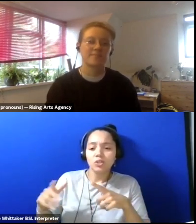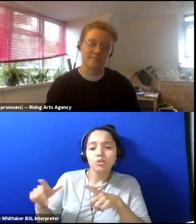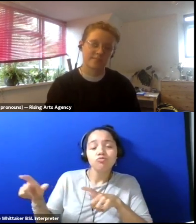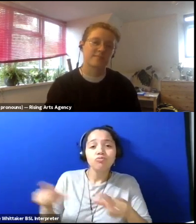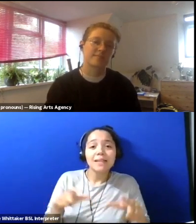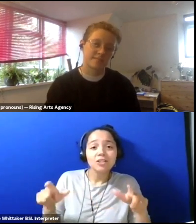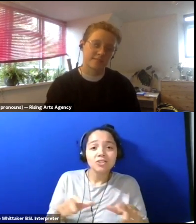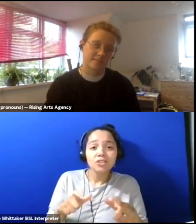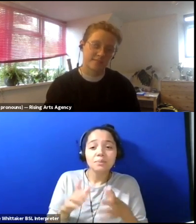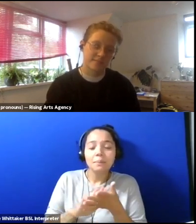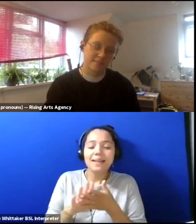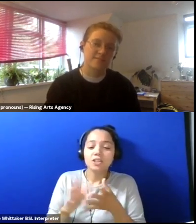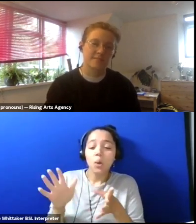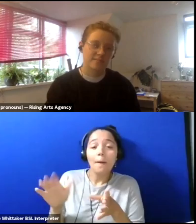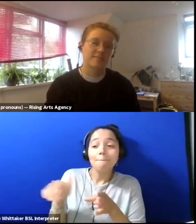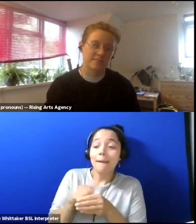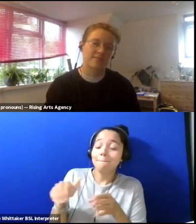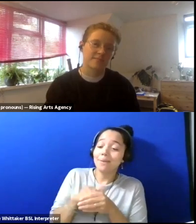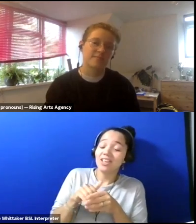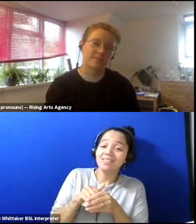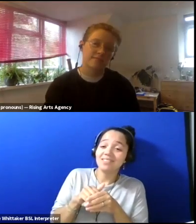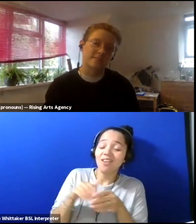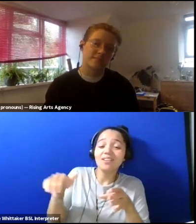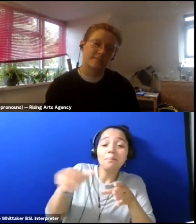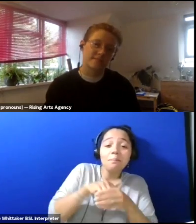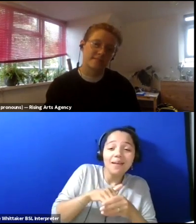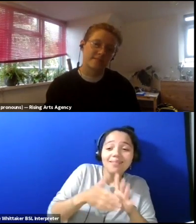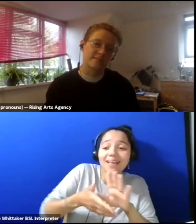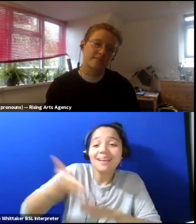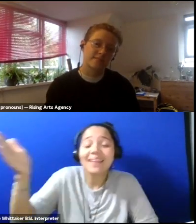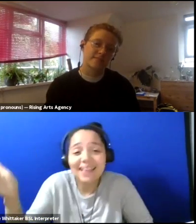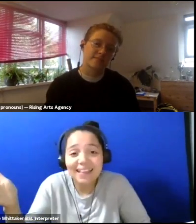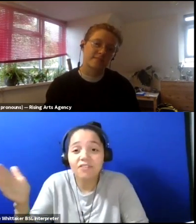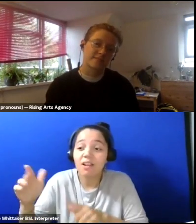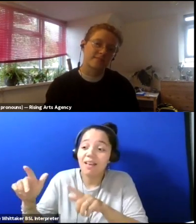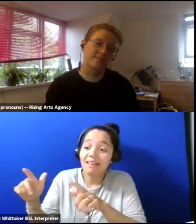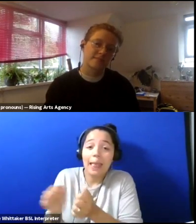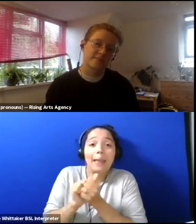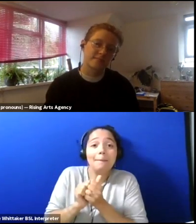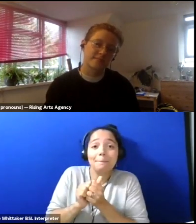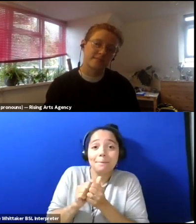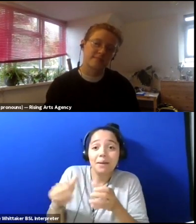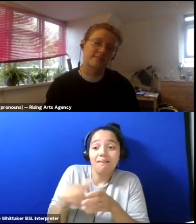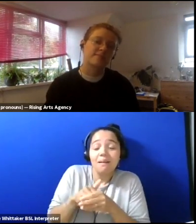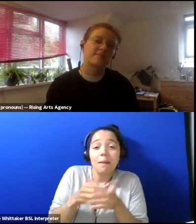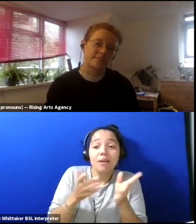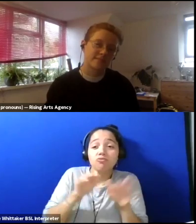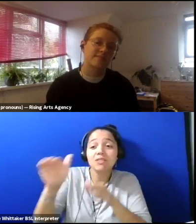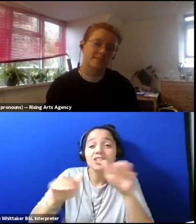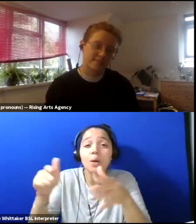not members leaving and trying to reach out to members more so do phone